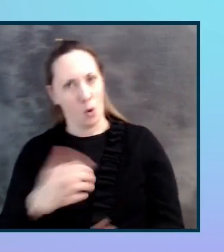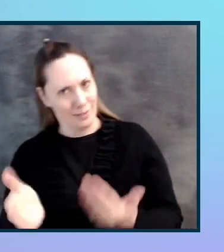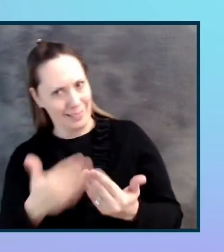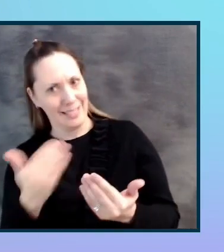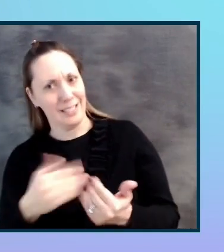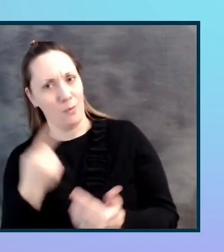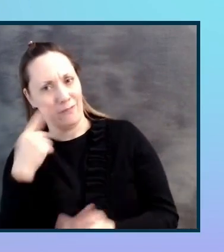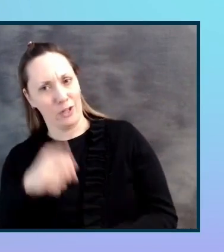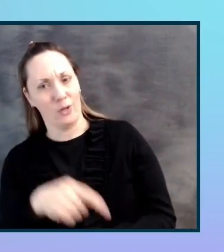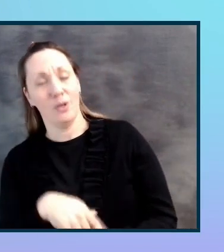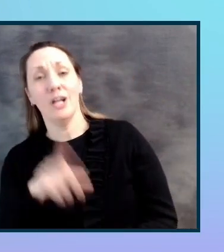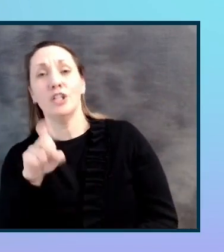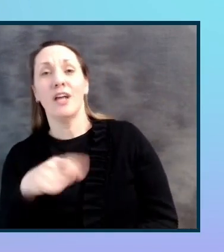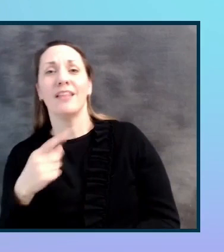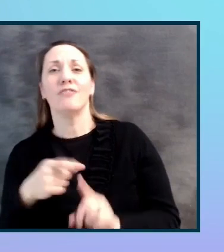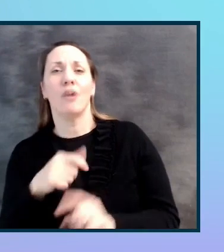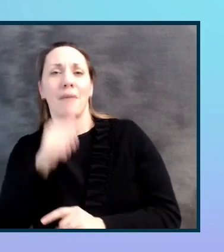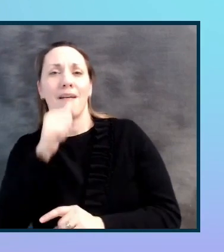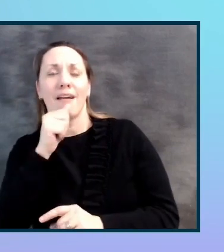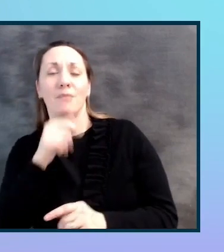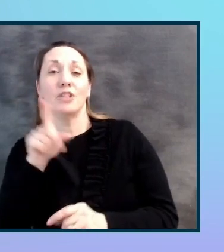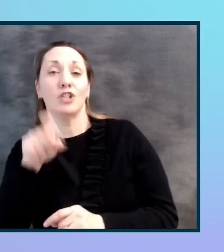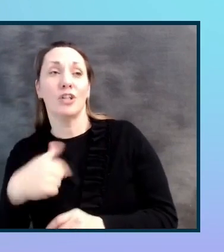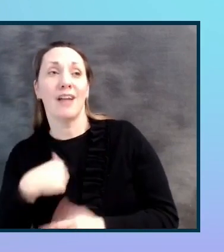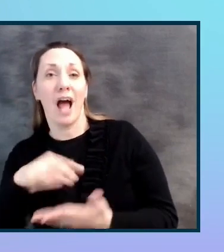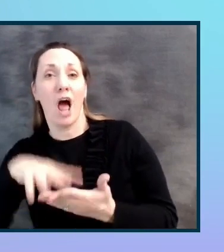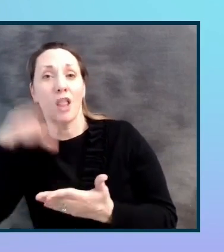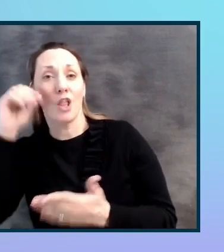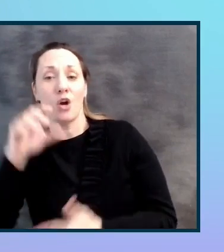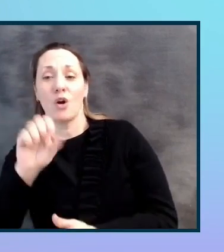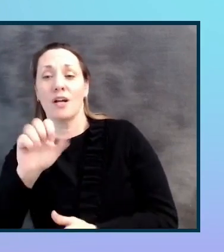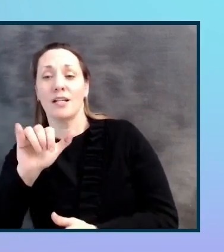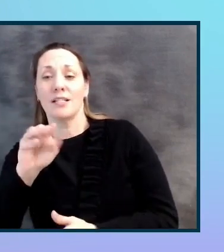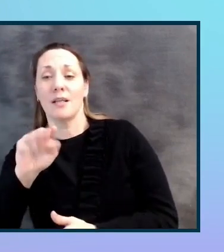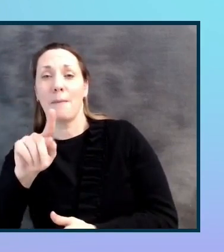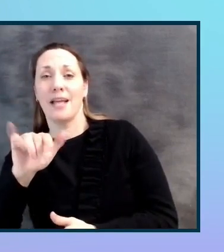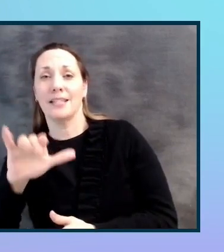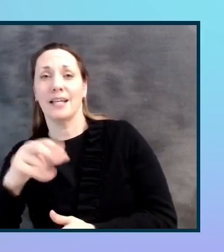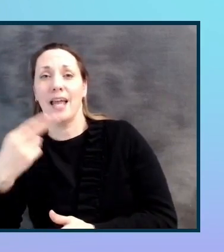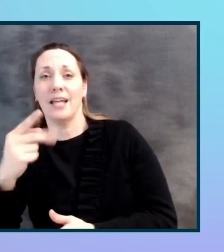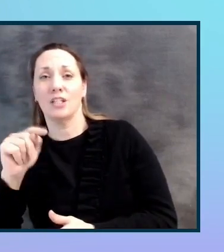Oh, okay. This is from anonymous. Should I learn semantic HTML or ARIA first?